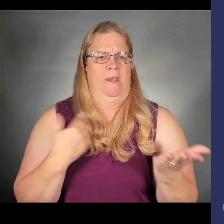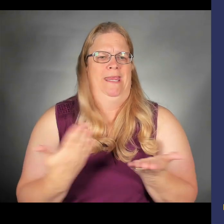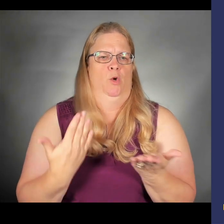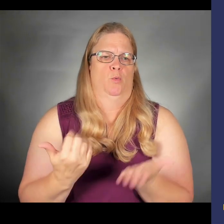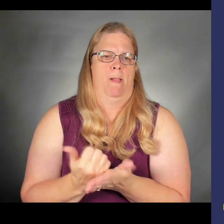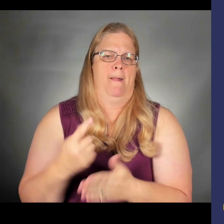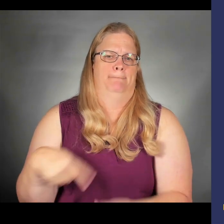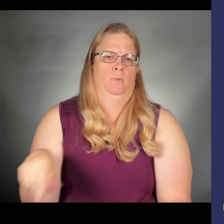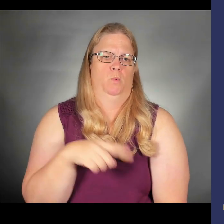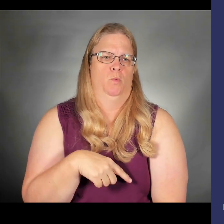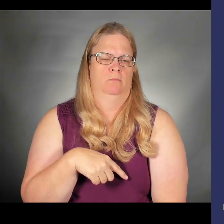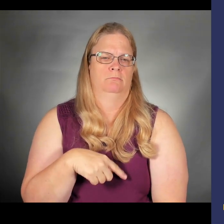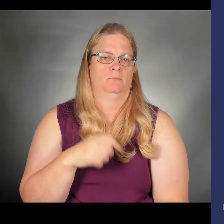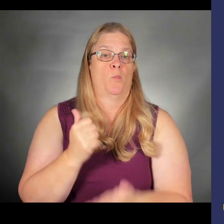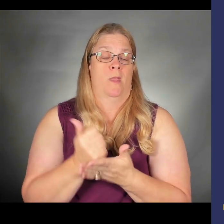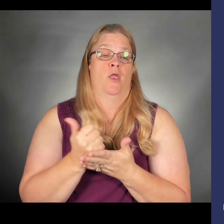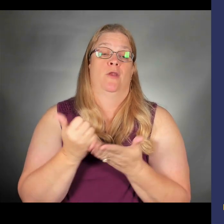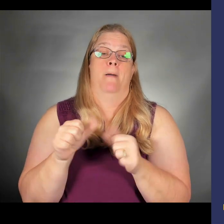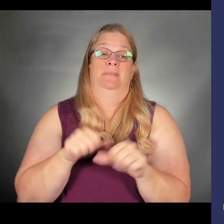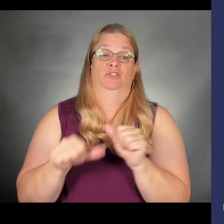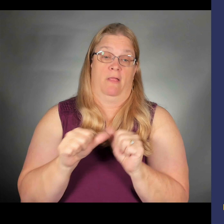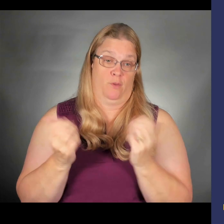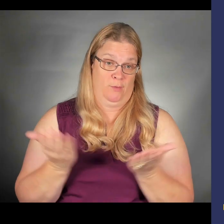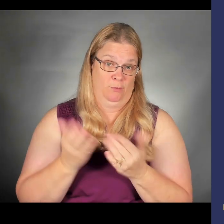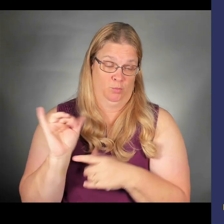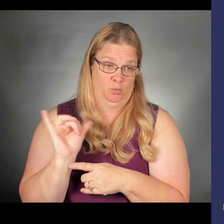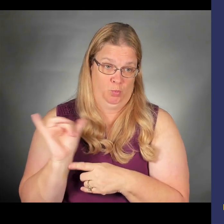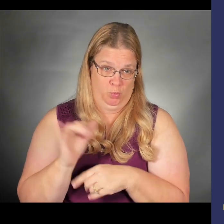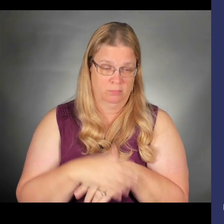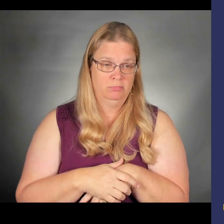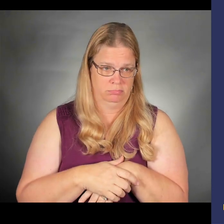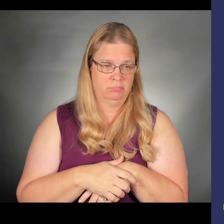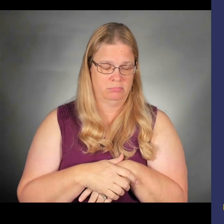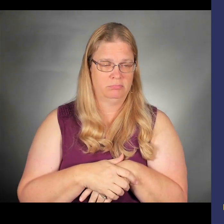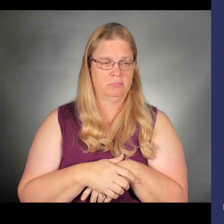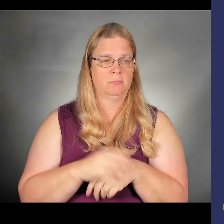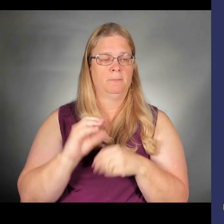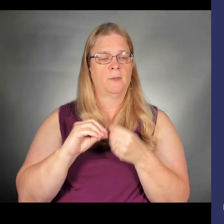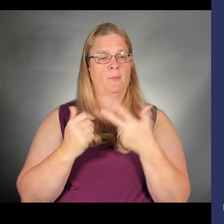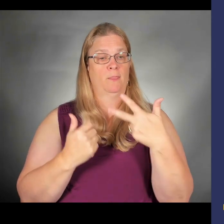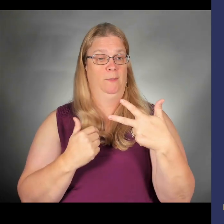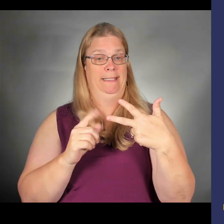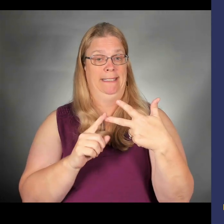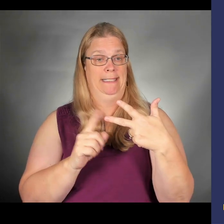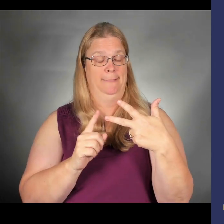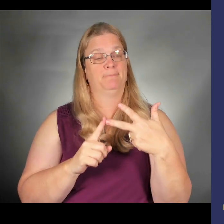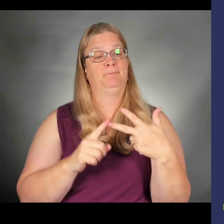"it's okay to ask for help" and "we're here to help you and help each other."